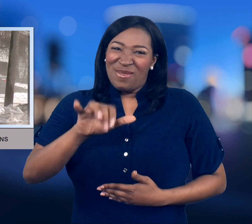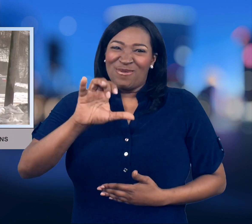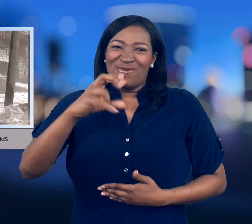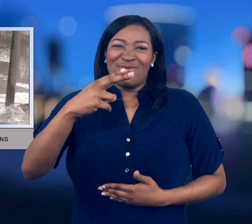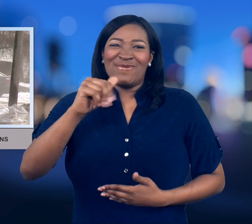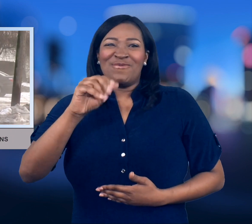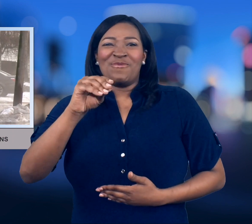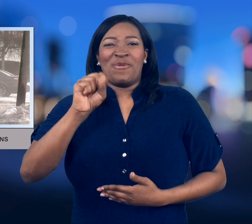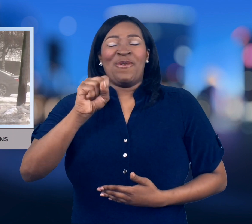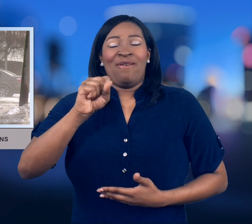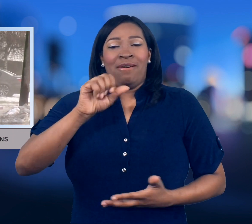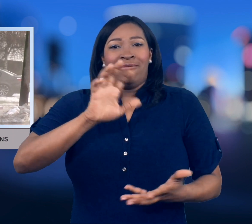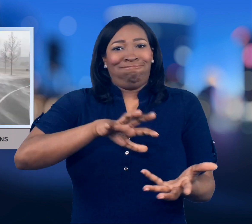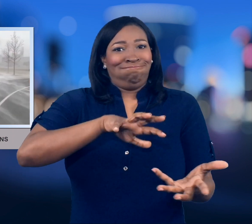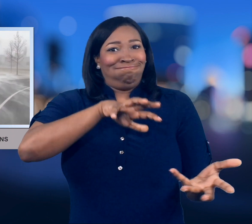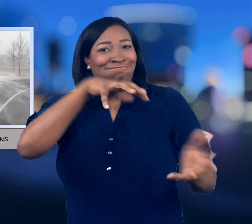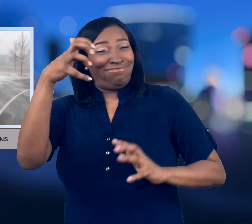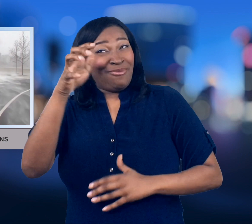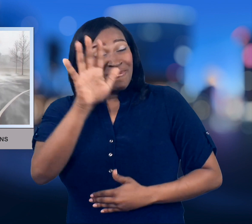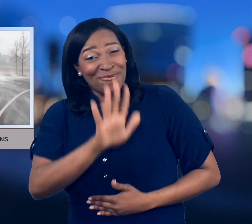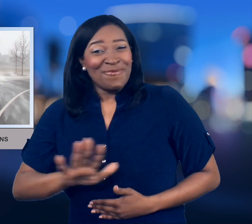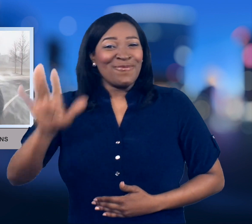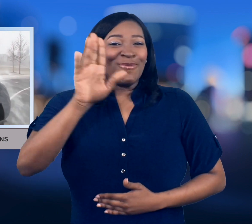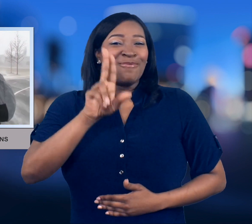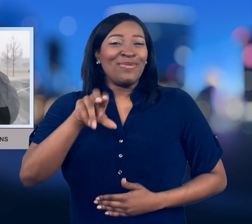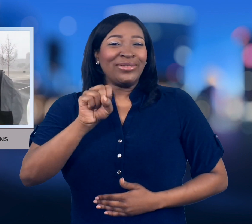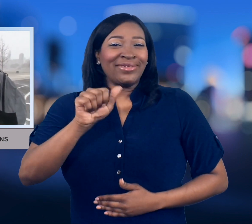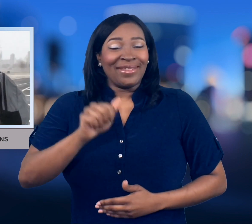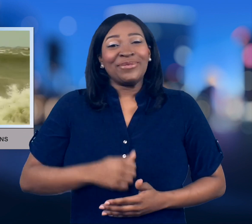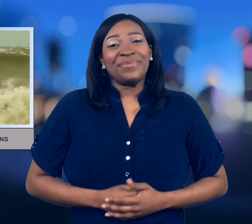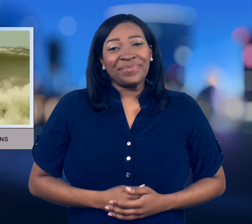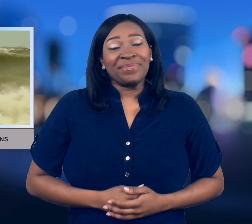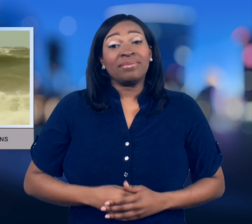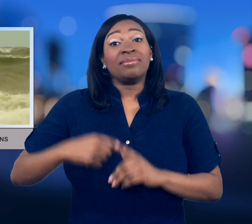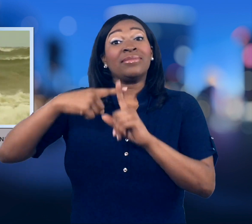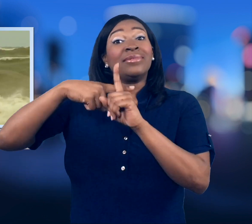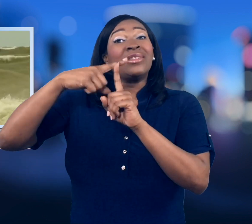that's causing chaos for millions of people from the East Coast to the Midwest.